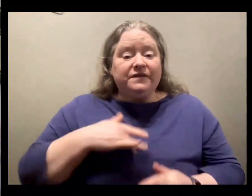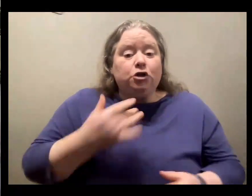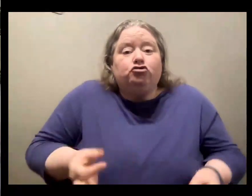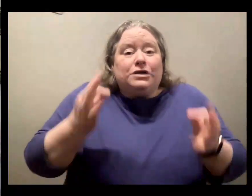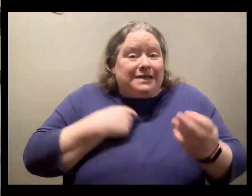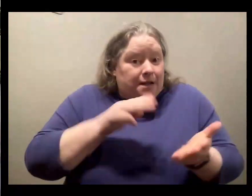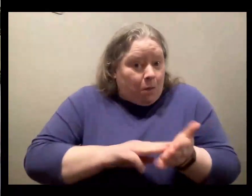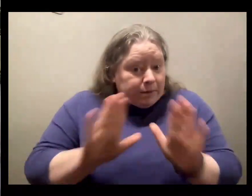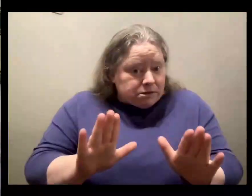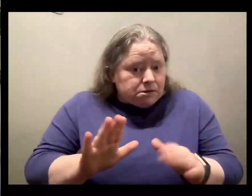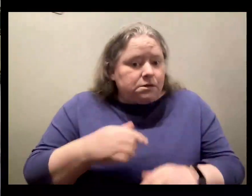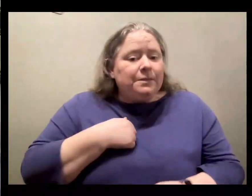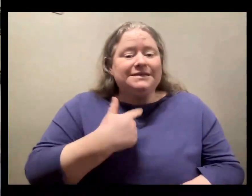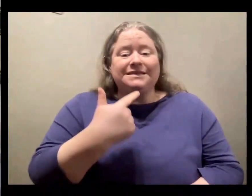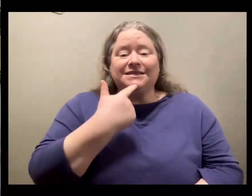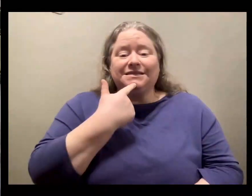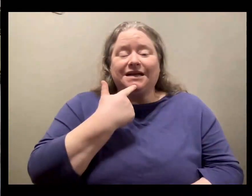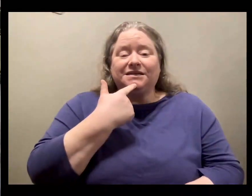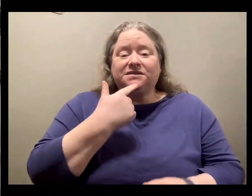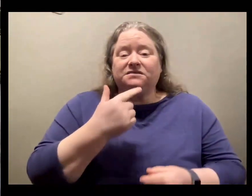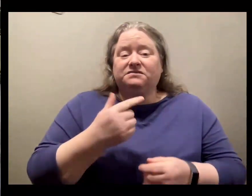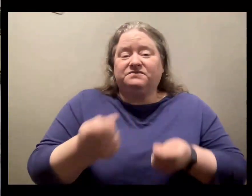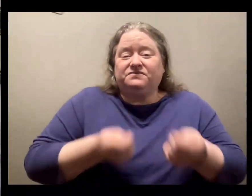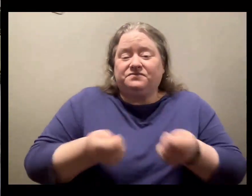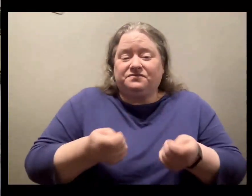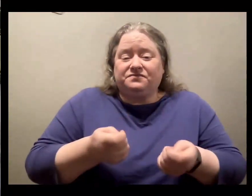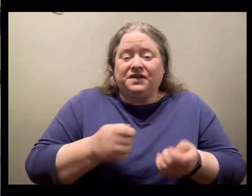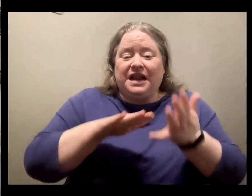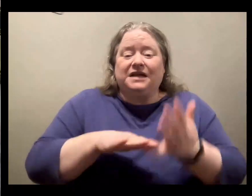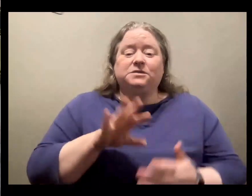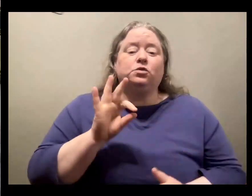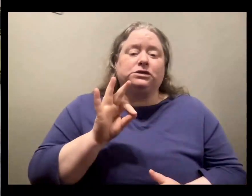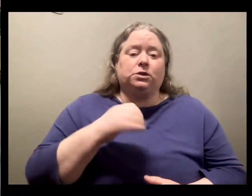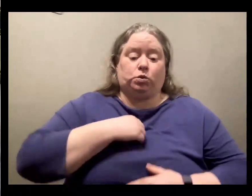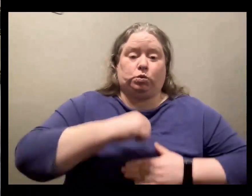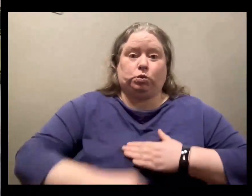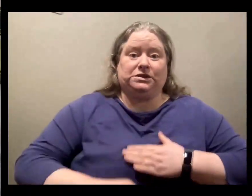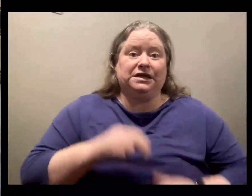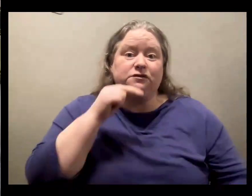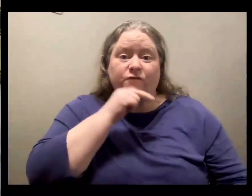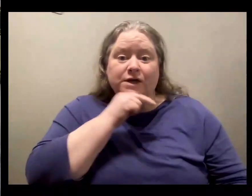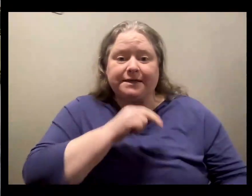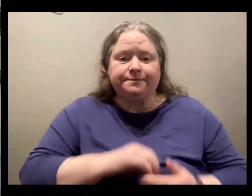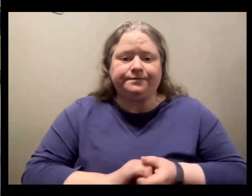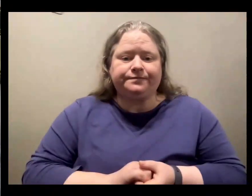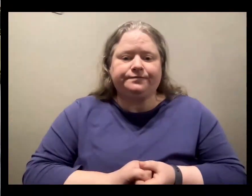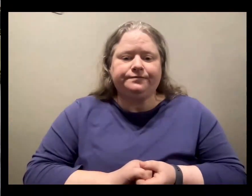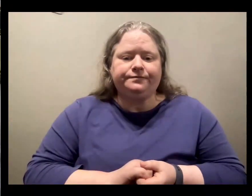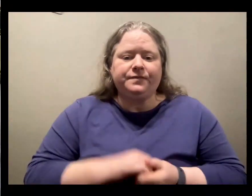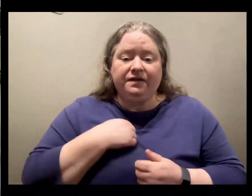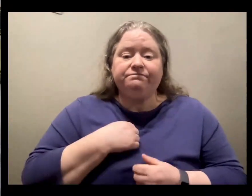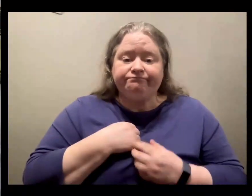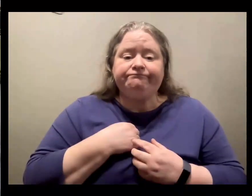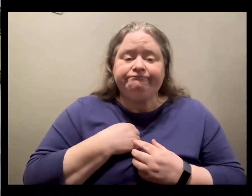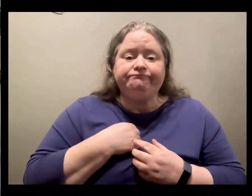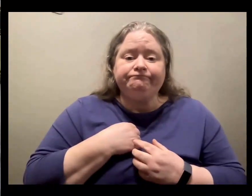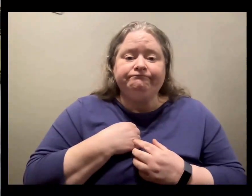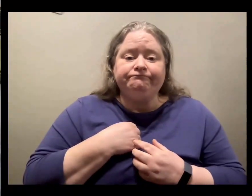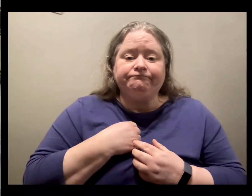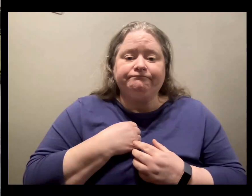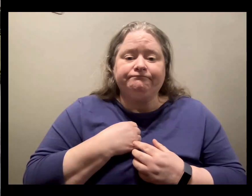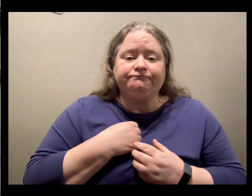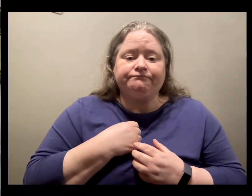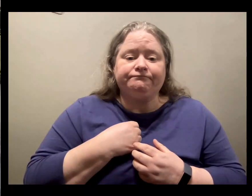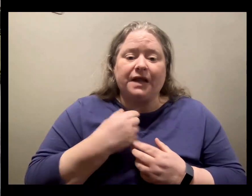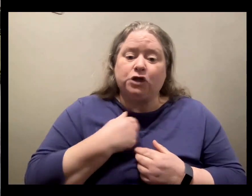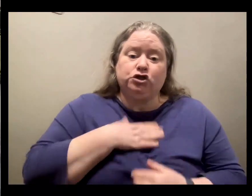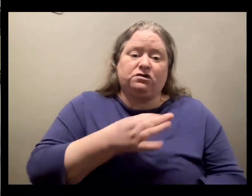I feel great at the moment. I had my second dose last Monday - today is Friday.